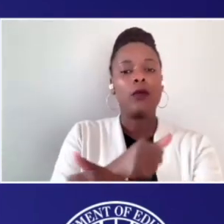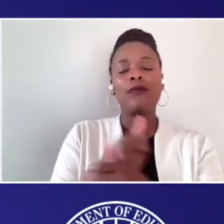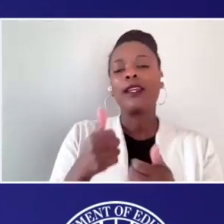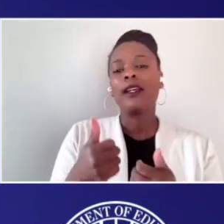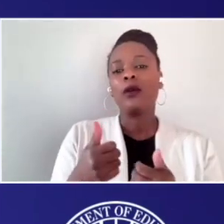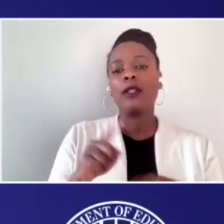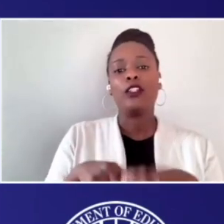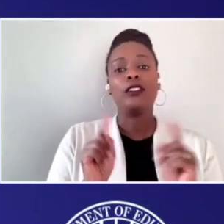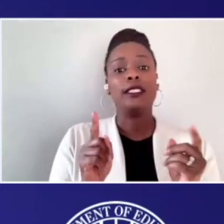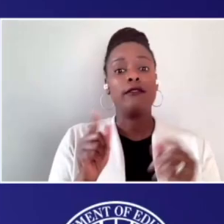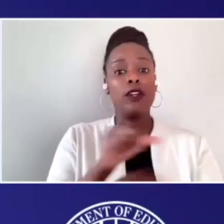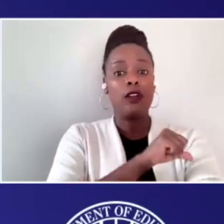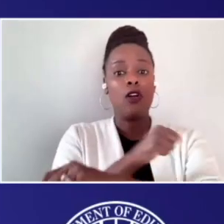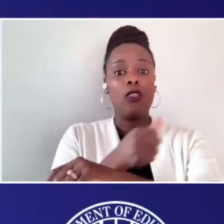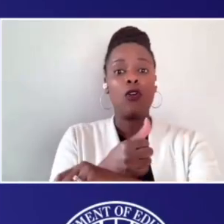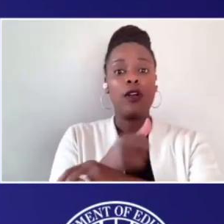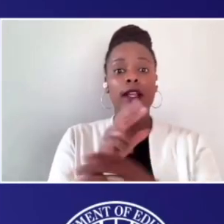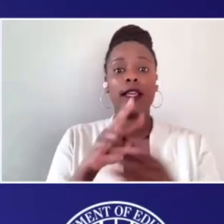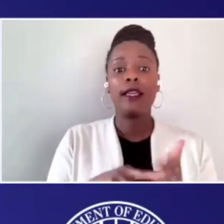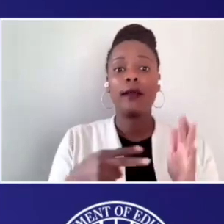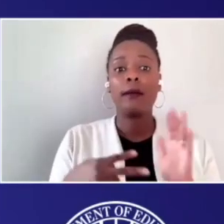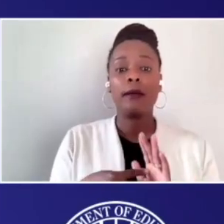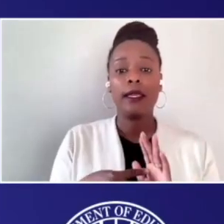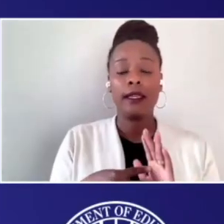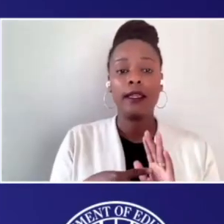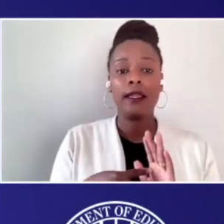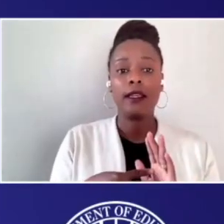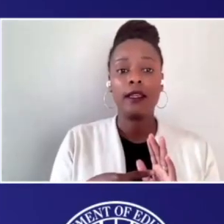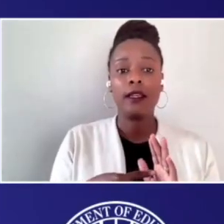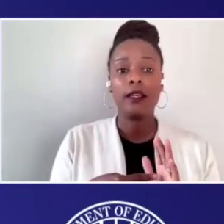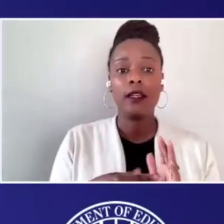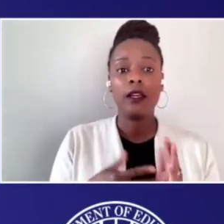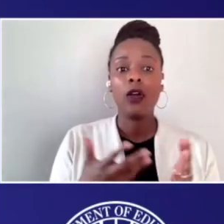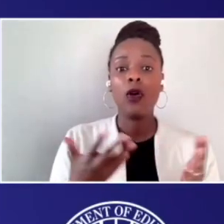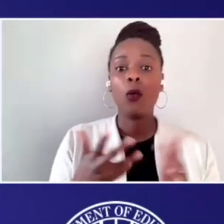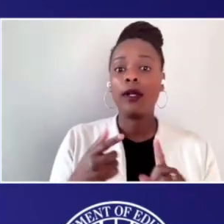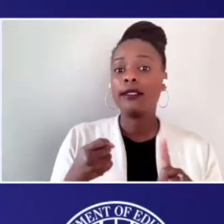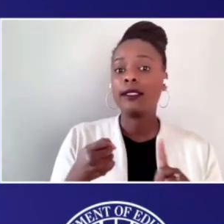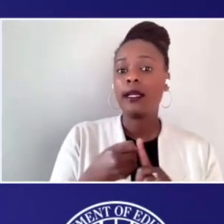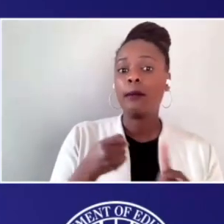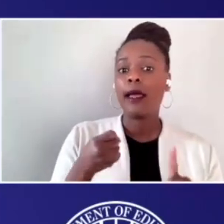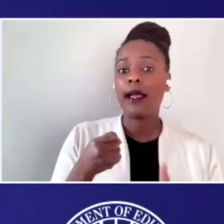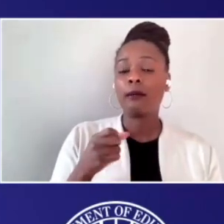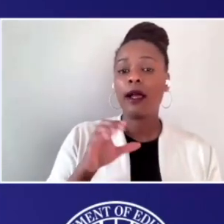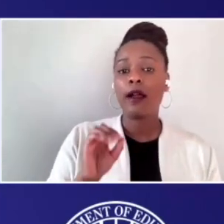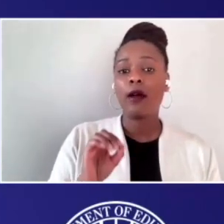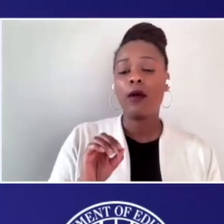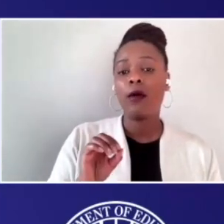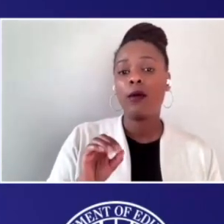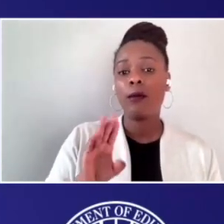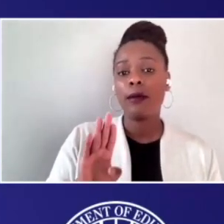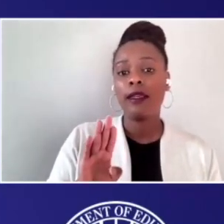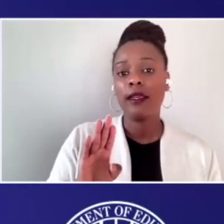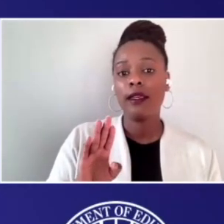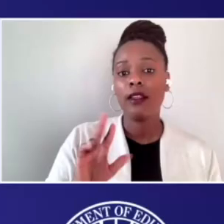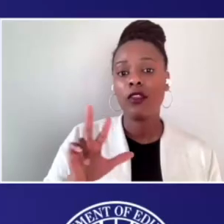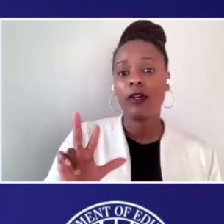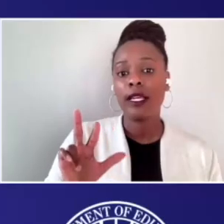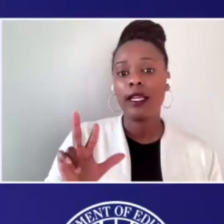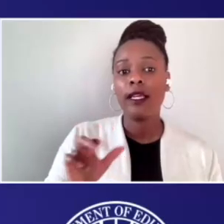something, that means that what has been impacted by OBBB, by the bill, has not impacted that.